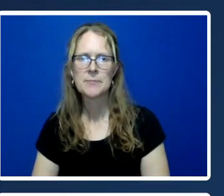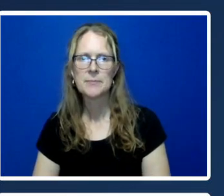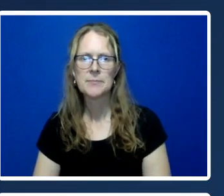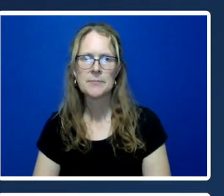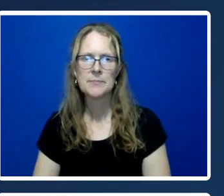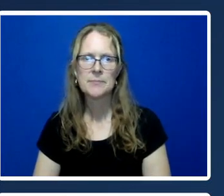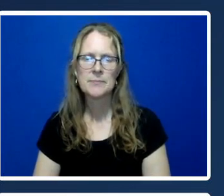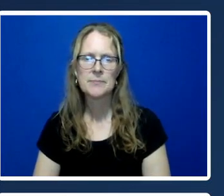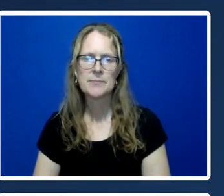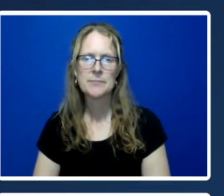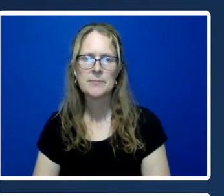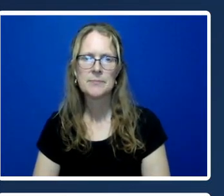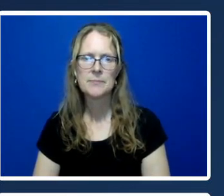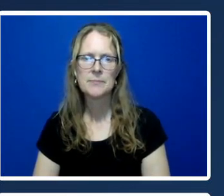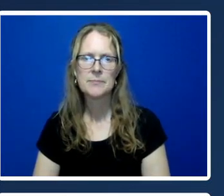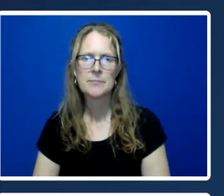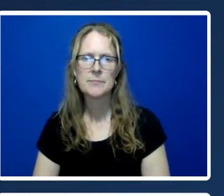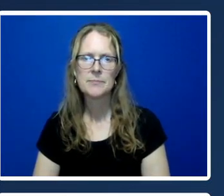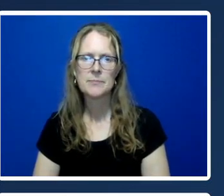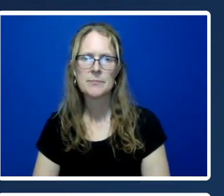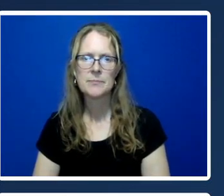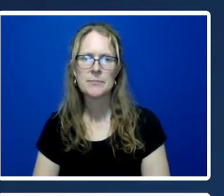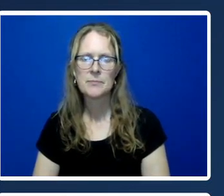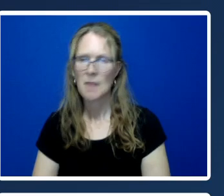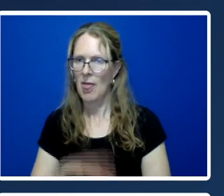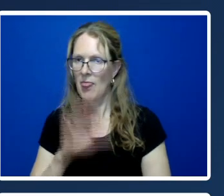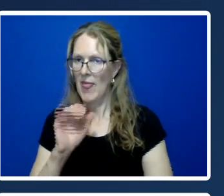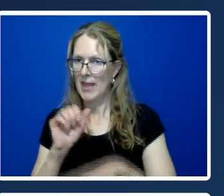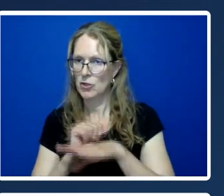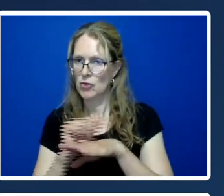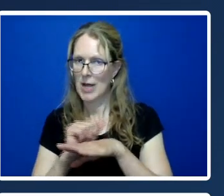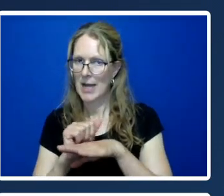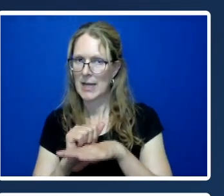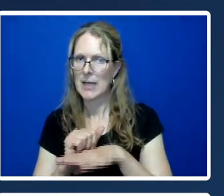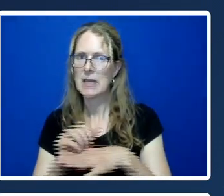This training tapped into an ecosystem of stakeholders and partners. We had